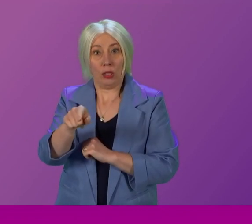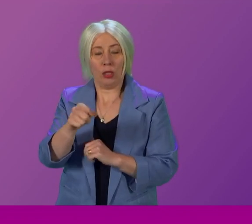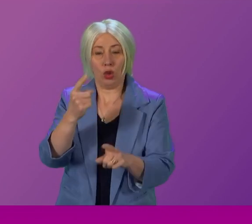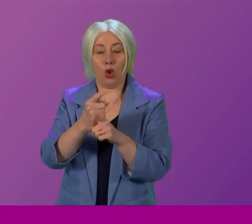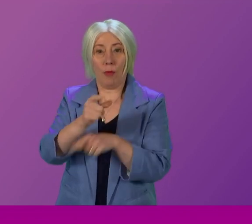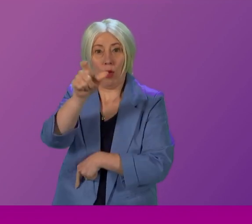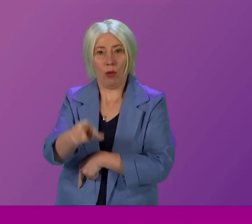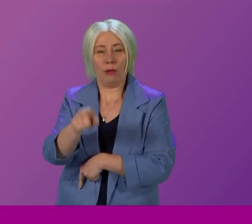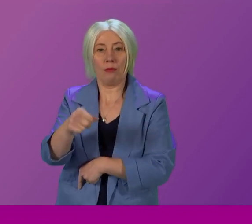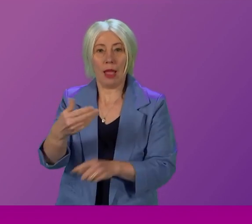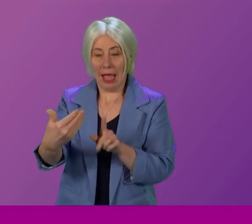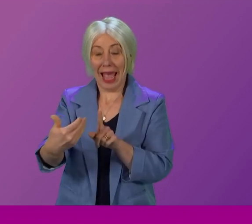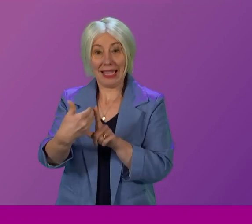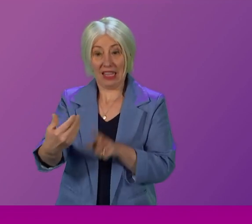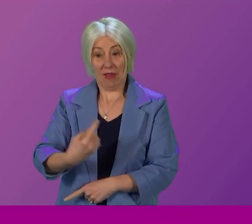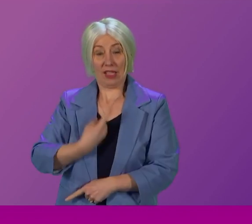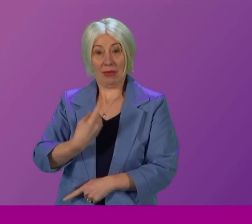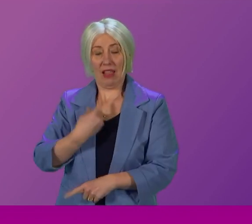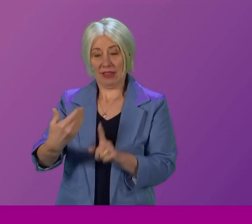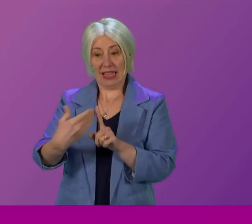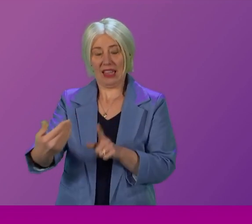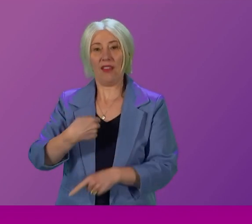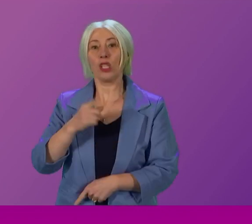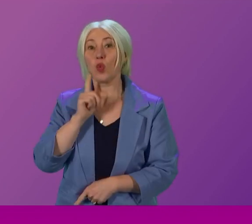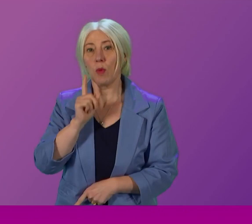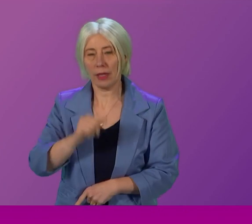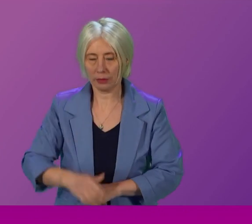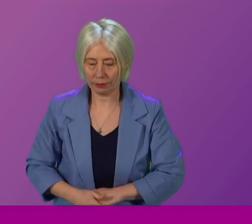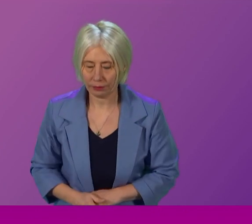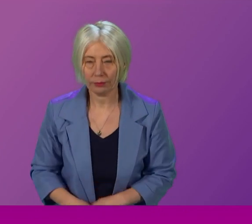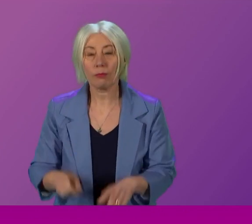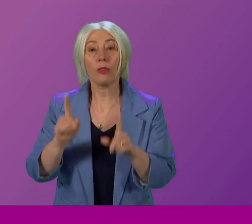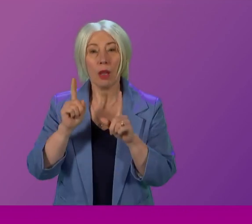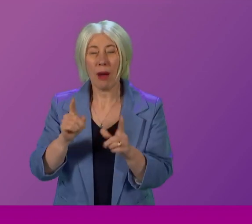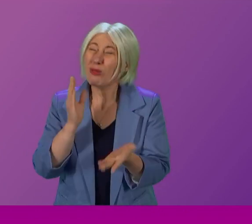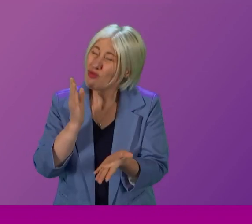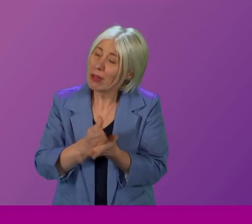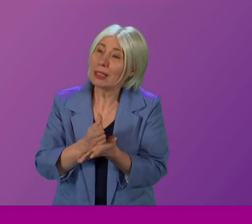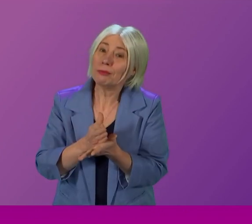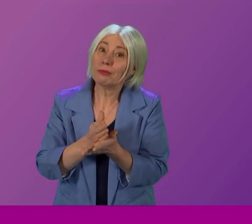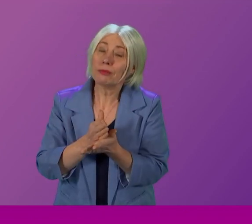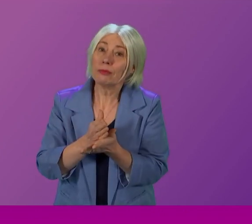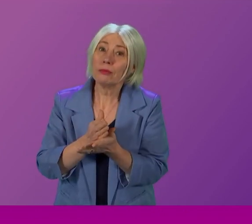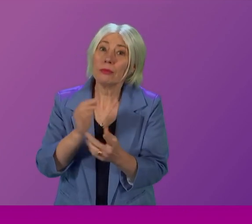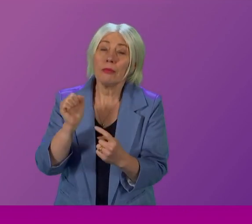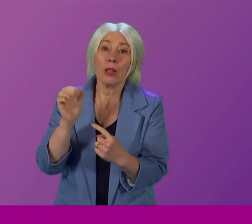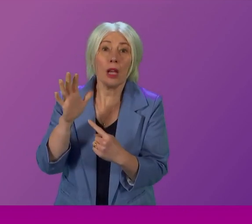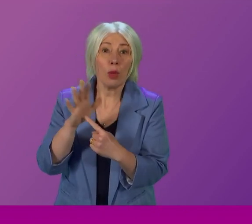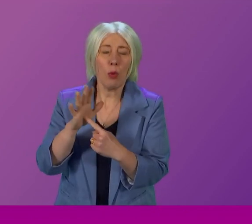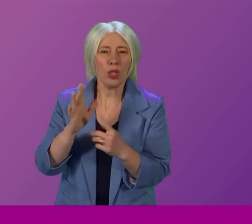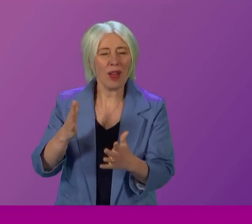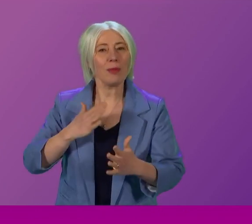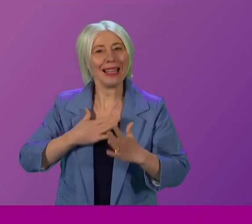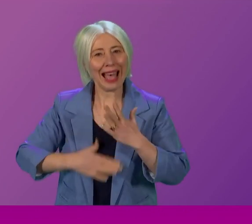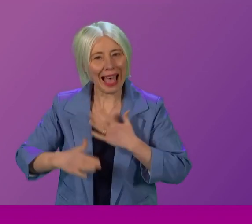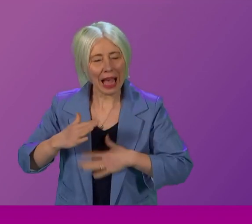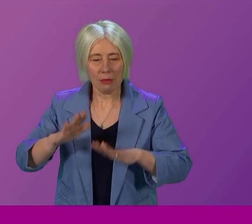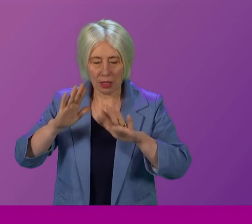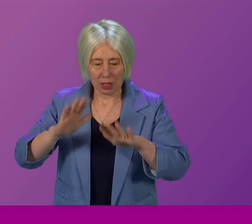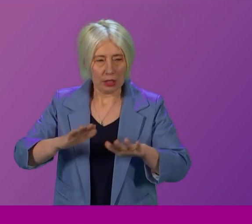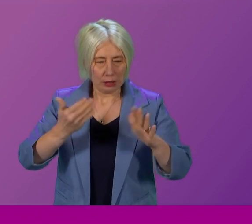identifies as a woman. However, it is really important, I think, to very calmly set out that